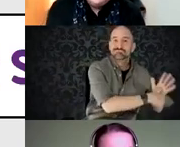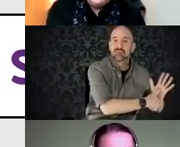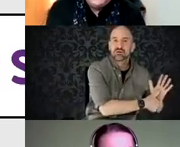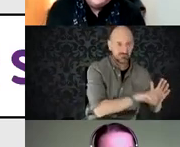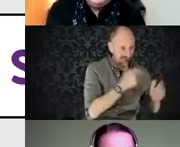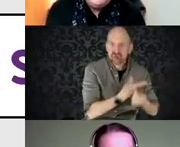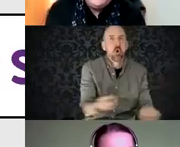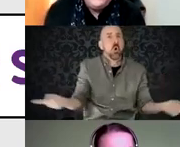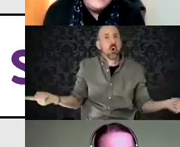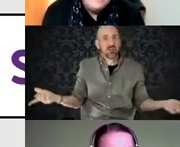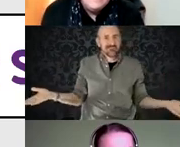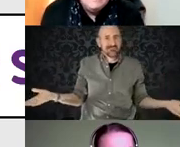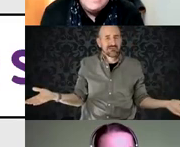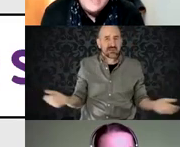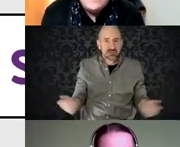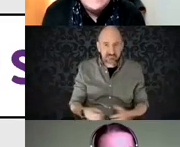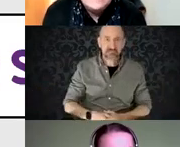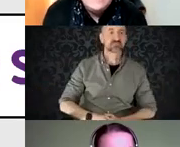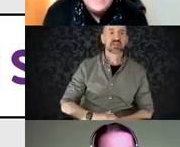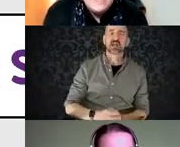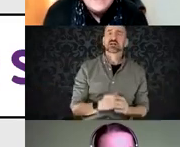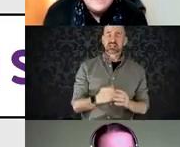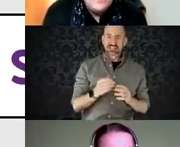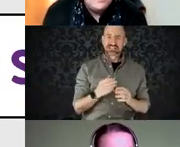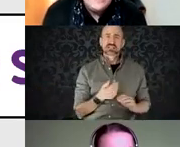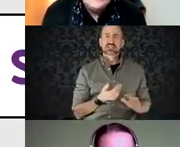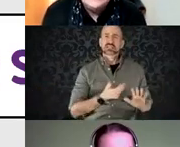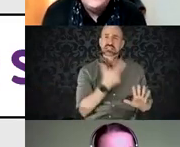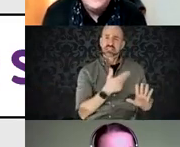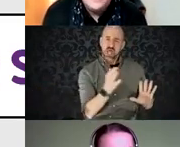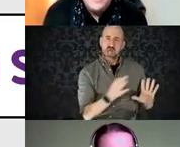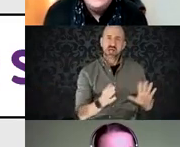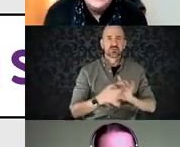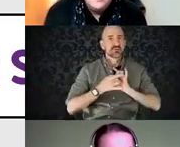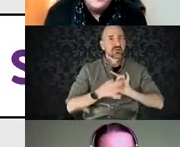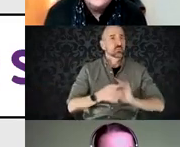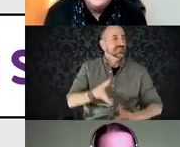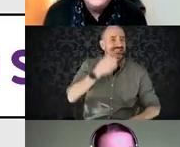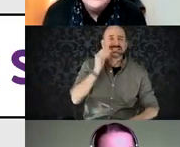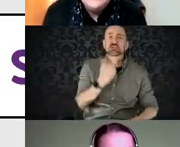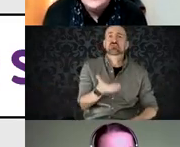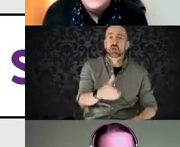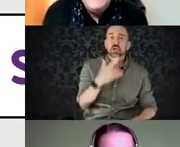people of sound body, mind or spirit? I believe labels and names can be too limiting. Gardens and nature